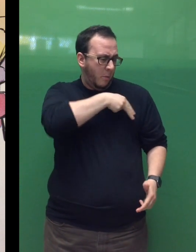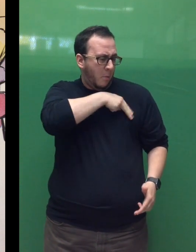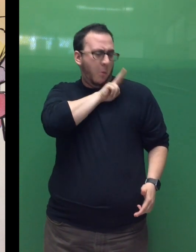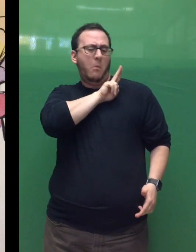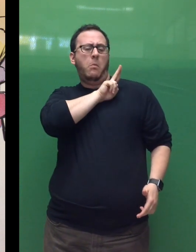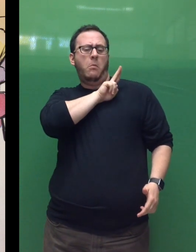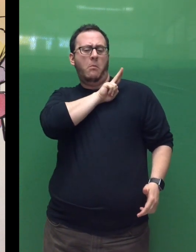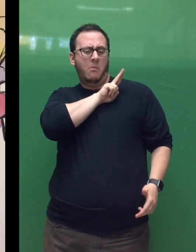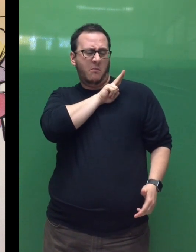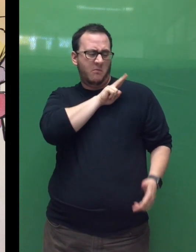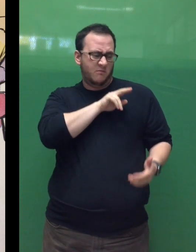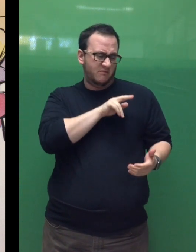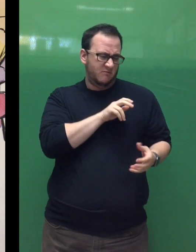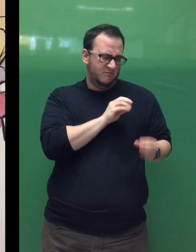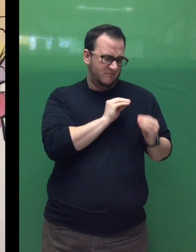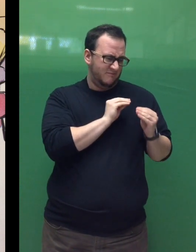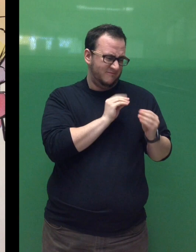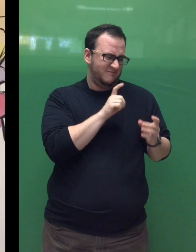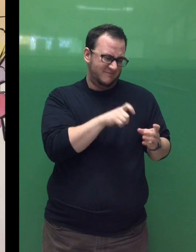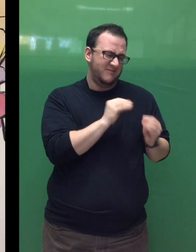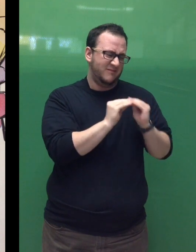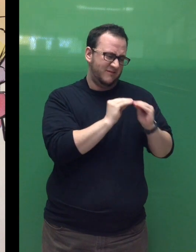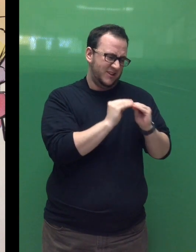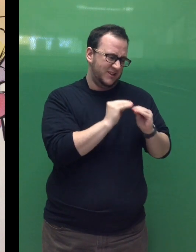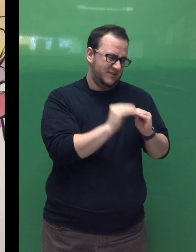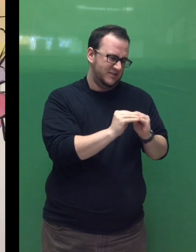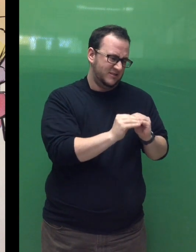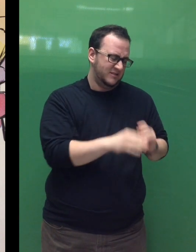He's lost the button to one of his shoulder straps."